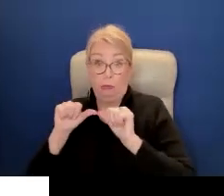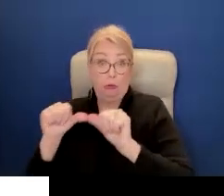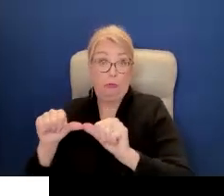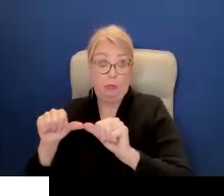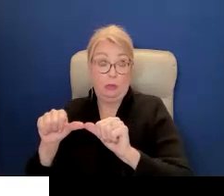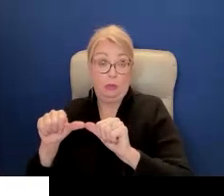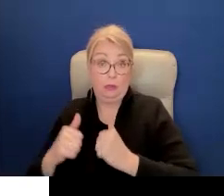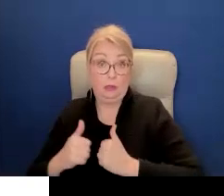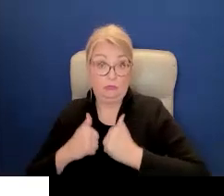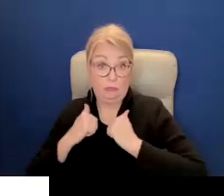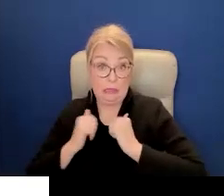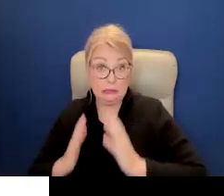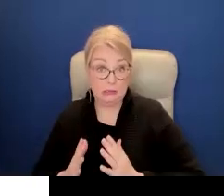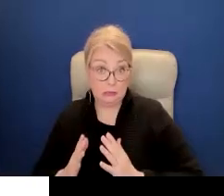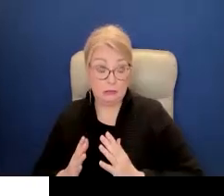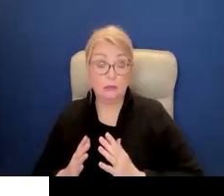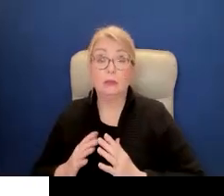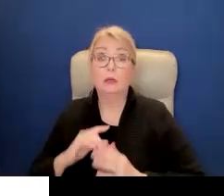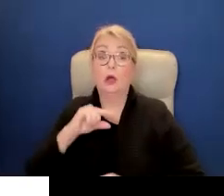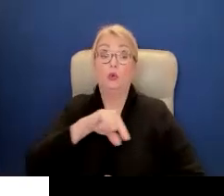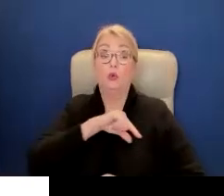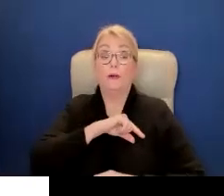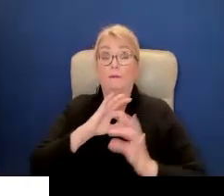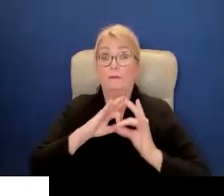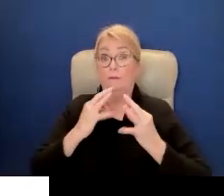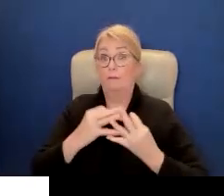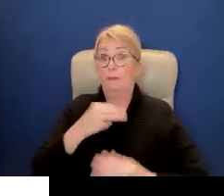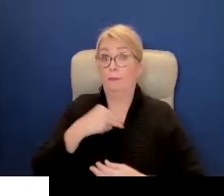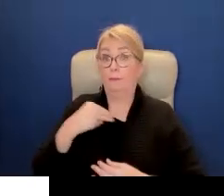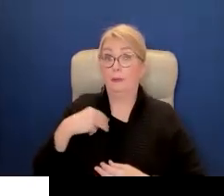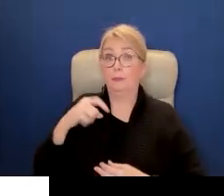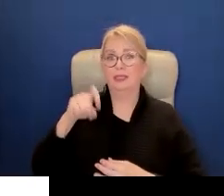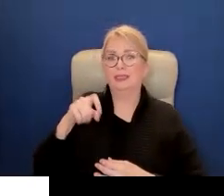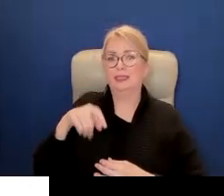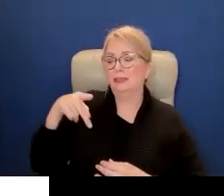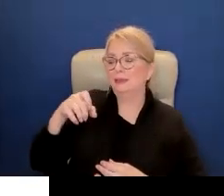a qualifying family member needs to petition for that individual.